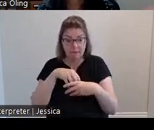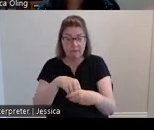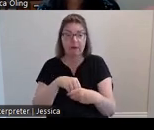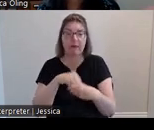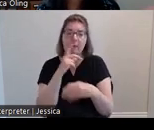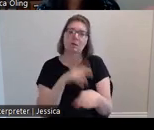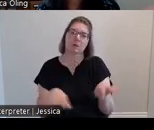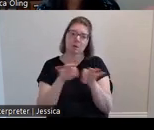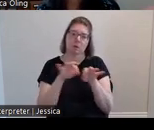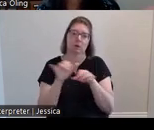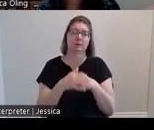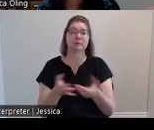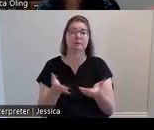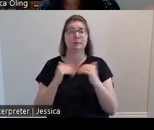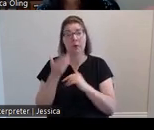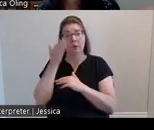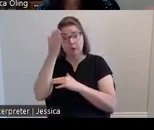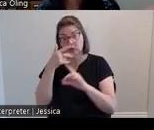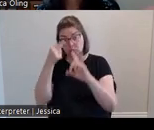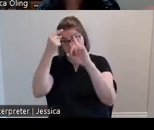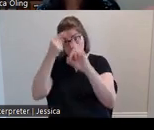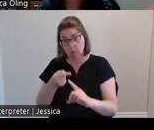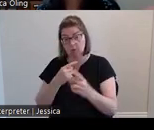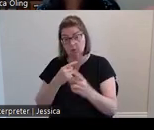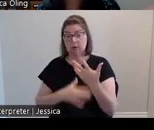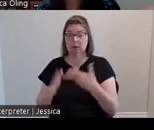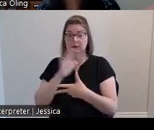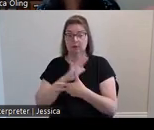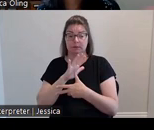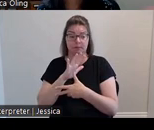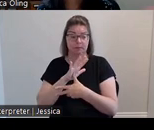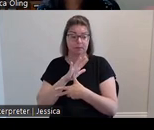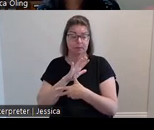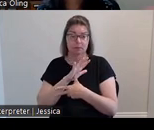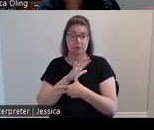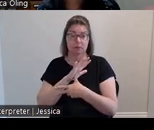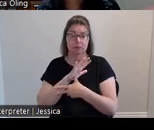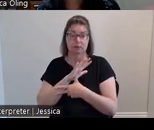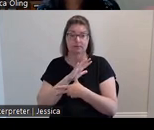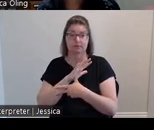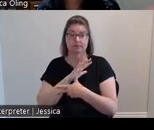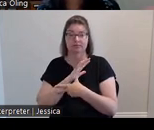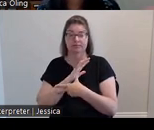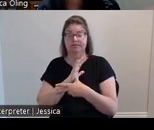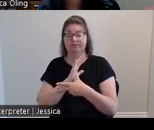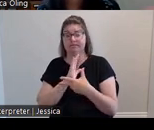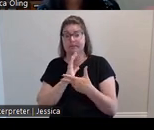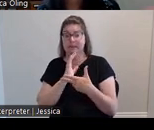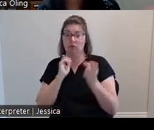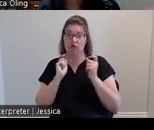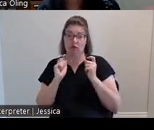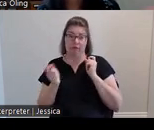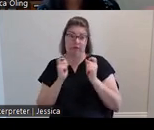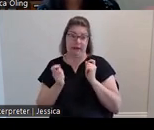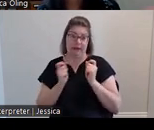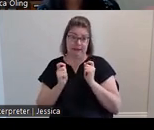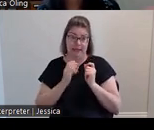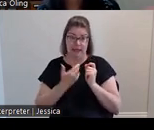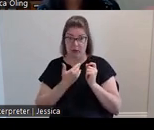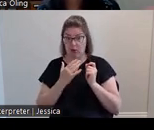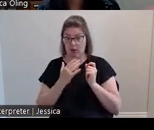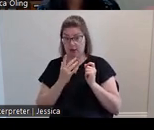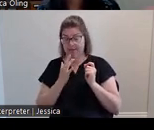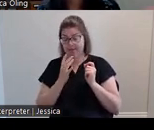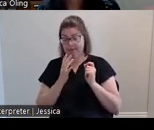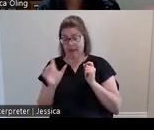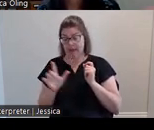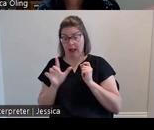For our future priorities obviously, um, we are now looking at revising our SUNY, um, Library procurement toolkit